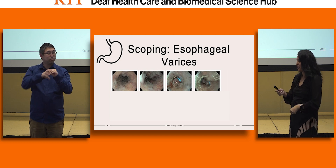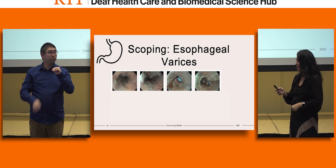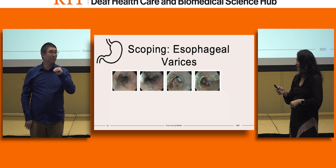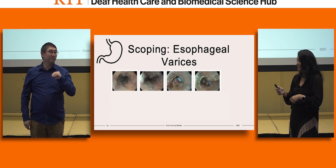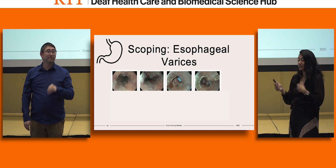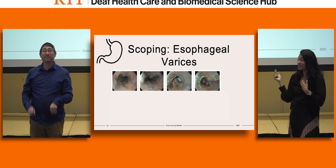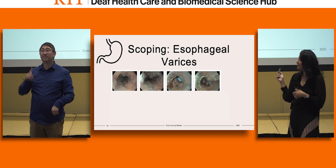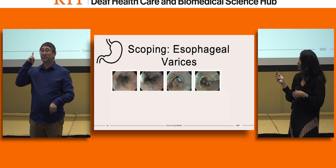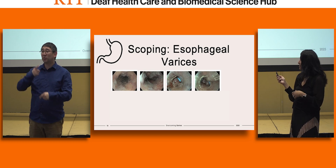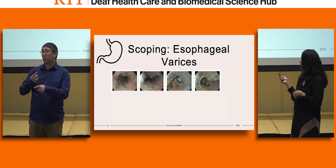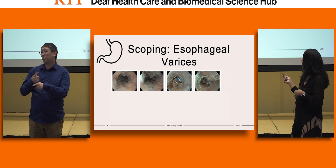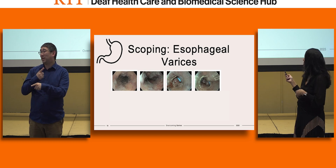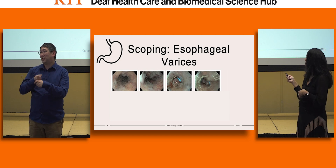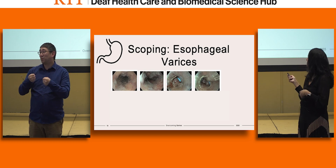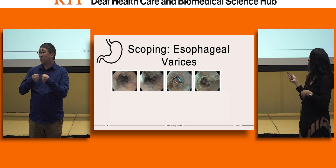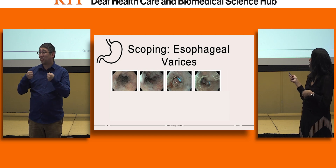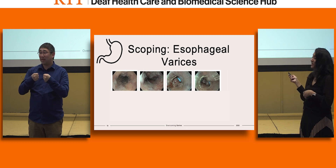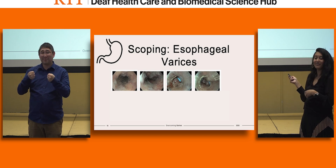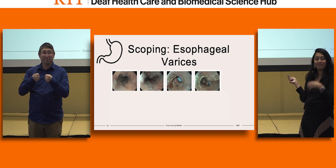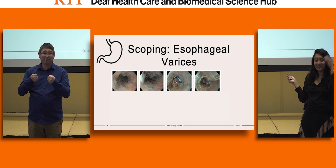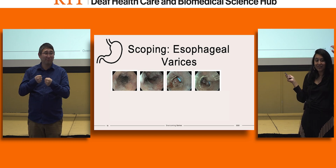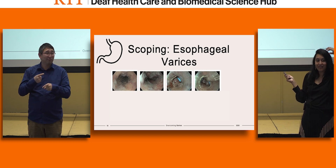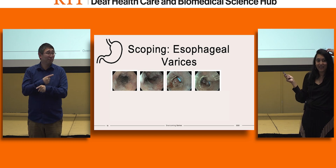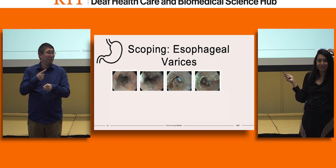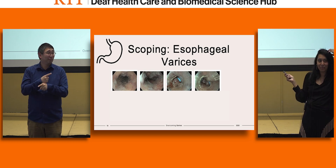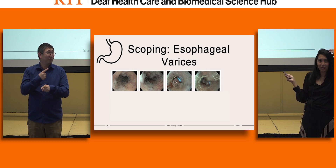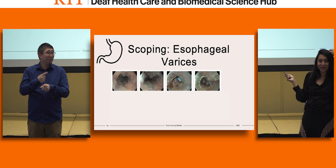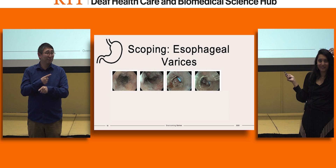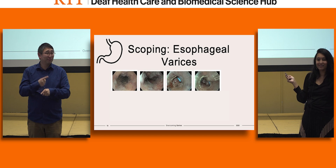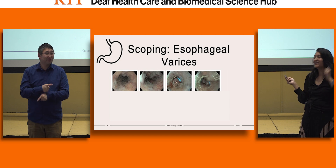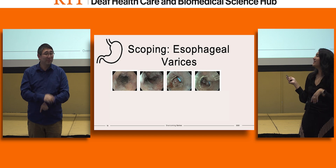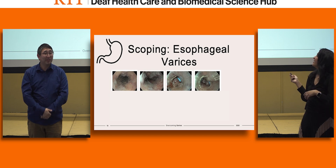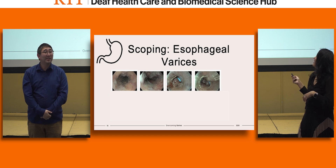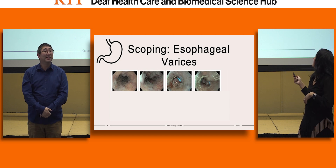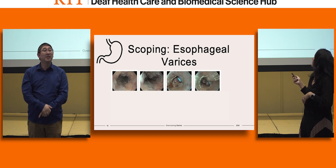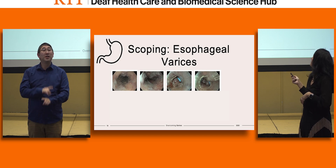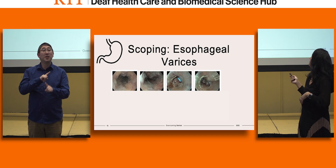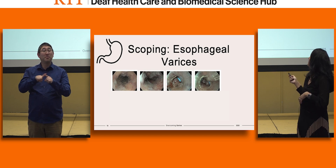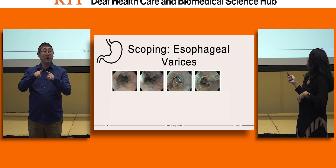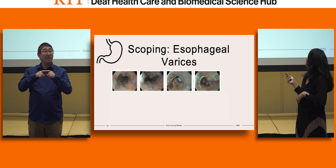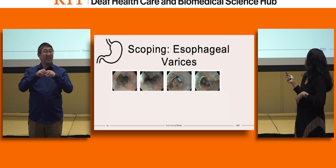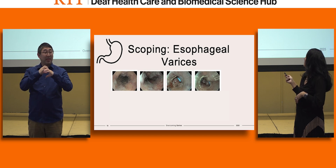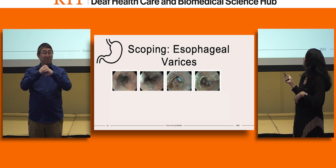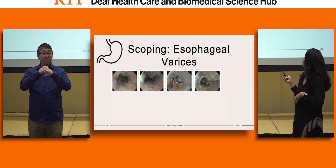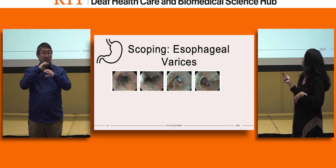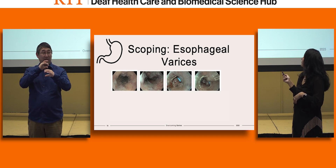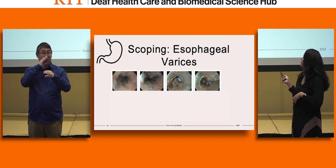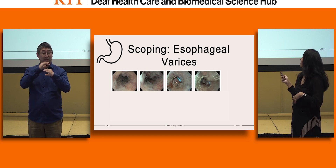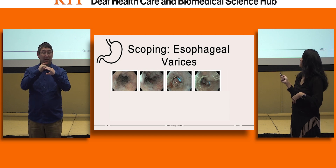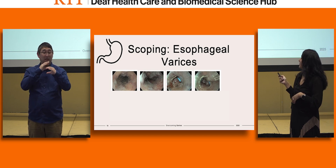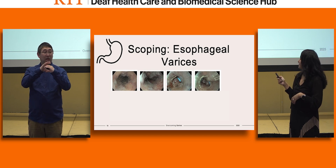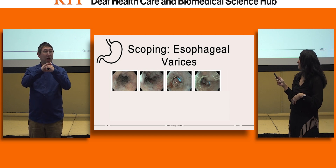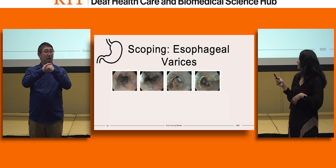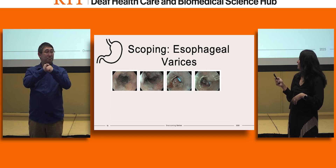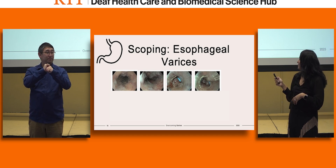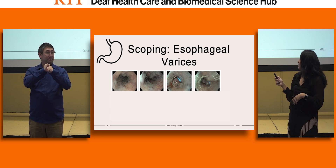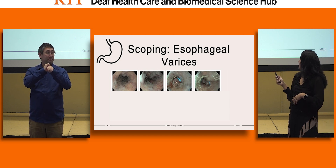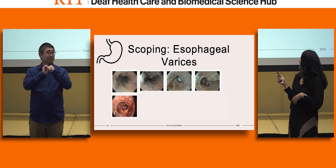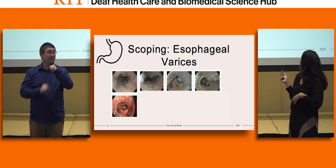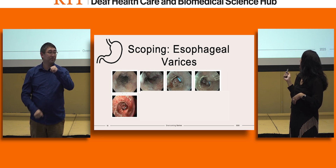And so, this is just a regular rubber band, like our hair rubber band, but it ties off that blood vessel.